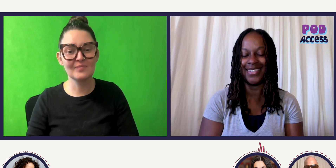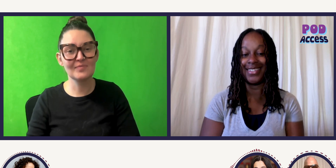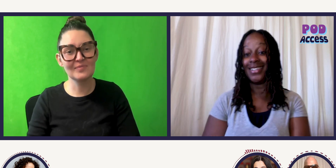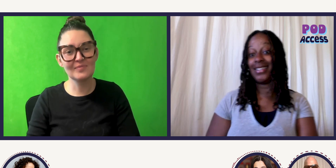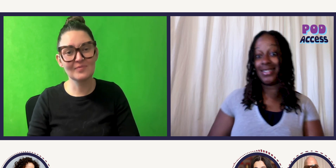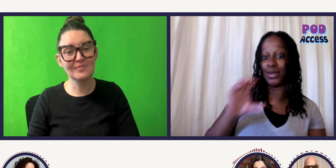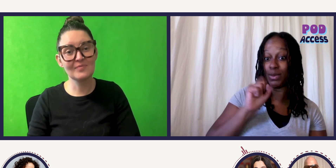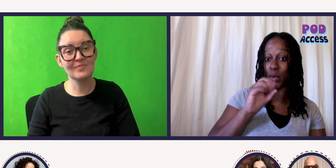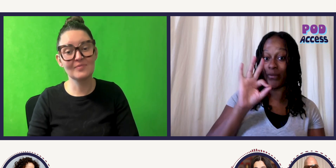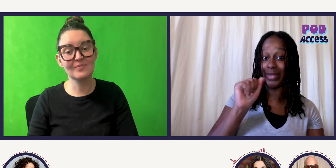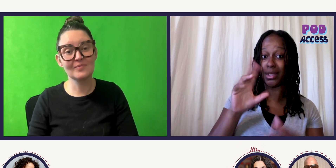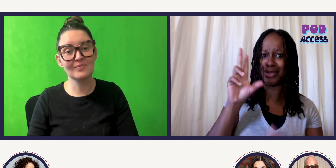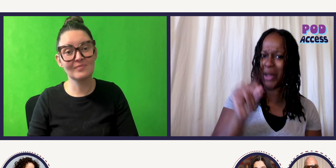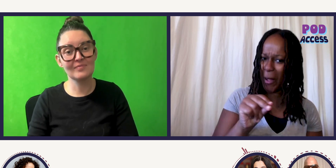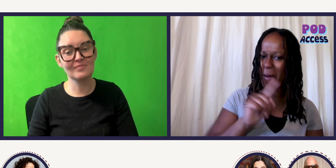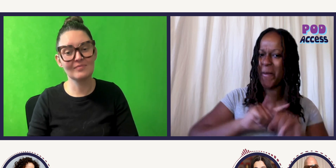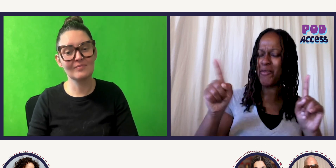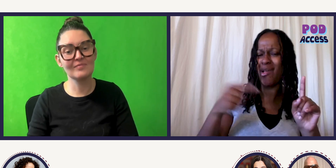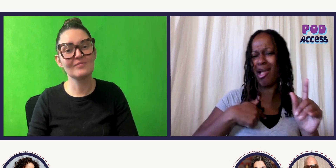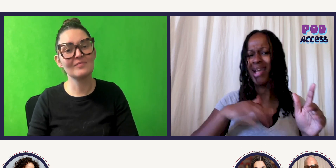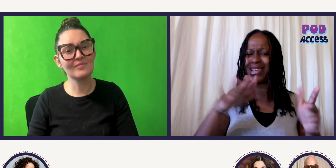No! But I kind of wanna start calling myself the Lead Scooby-Doo.